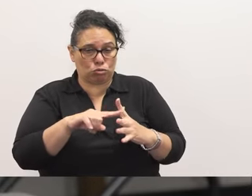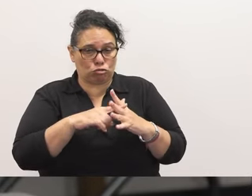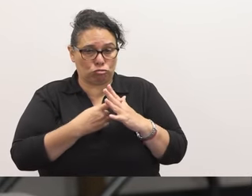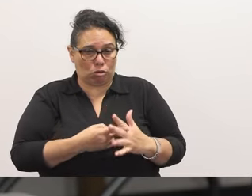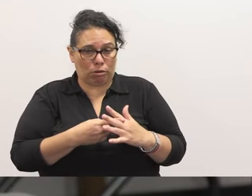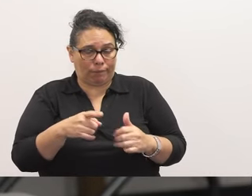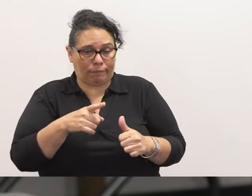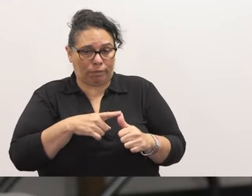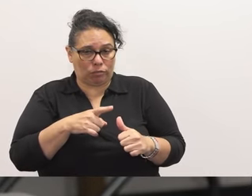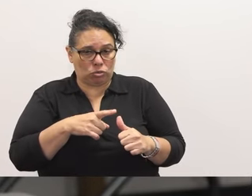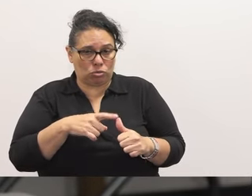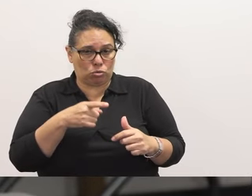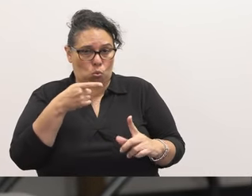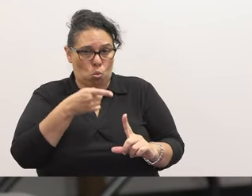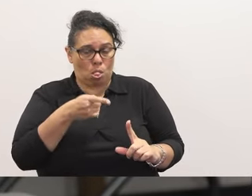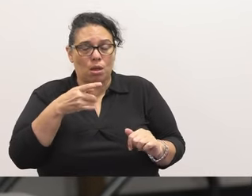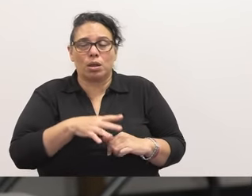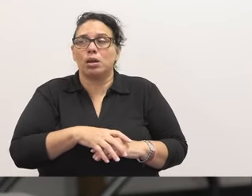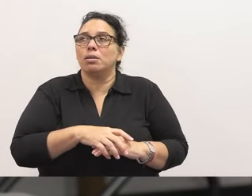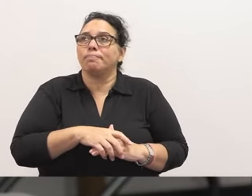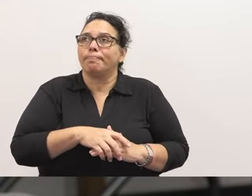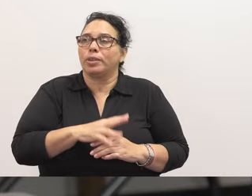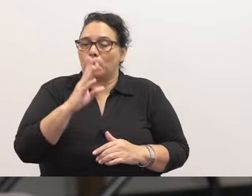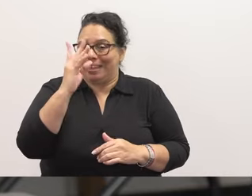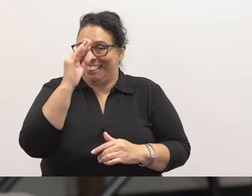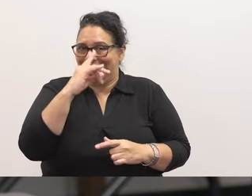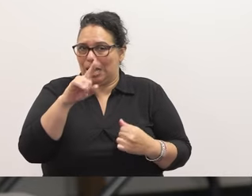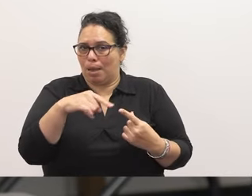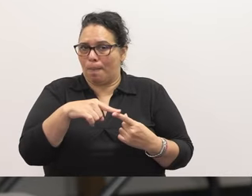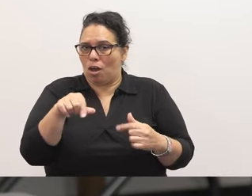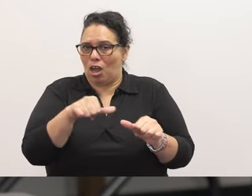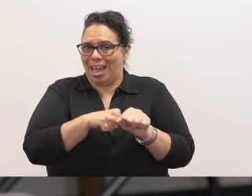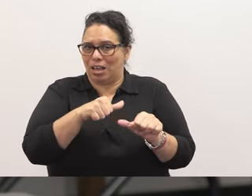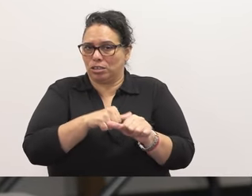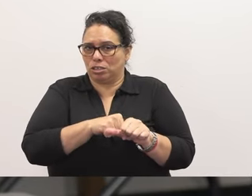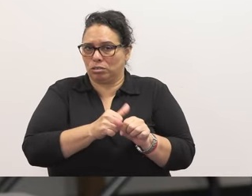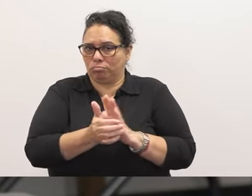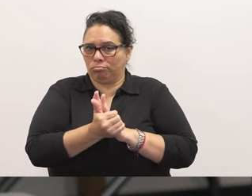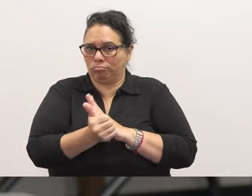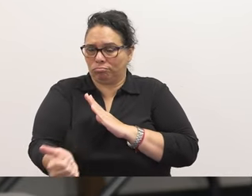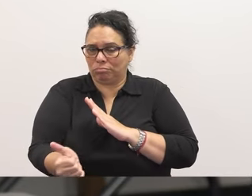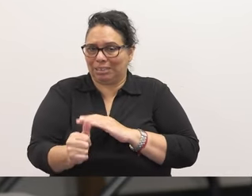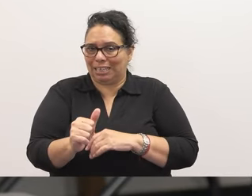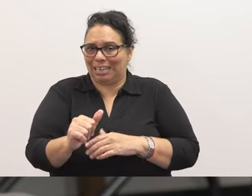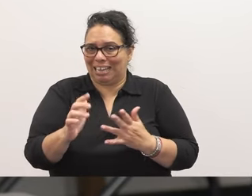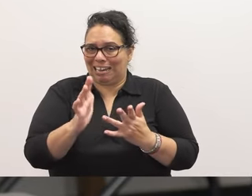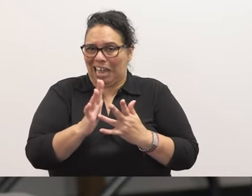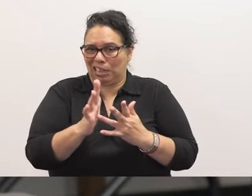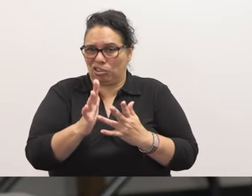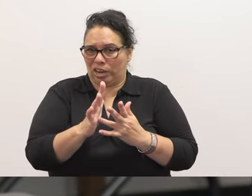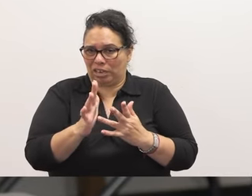When we think about algebra proficiency in ninth grade, students that are meeting or passing algebra